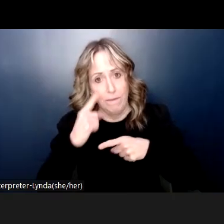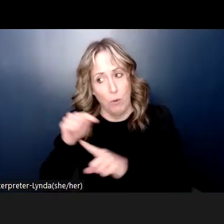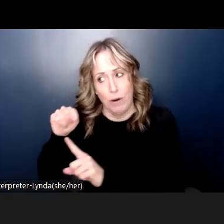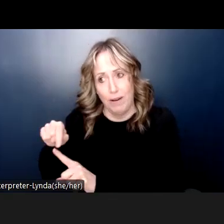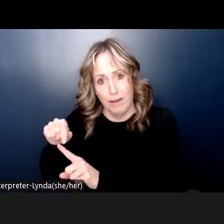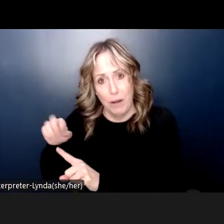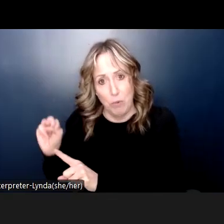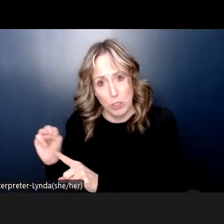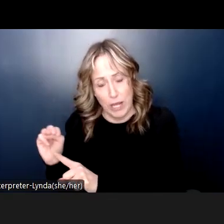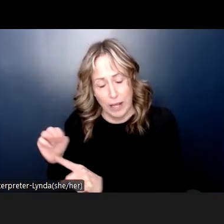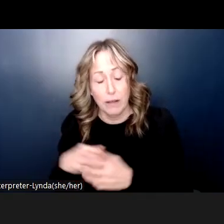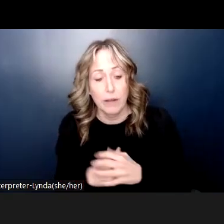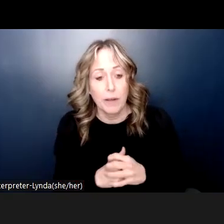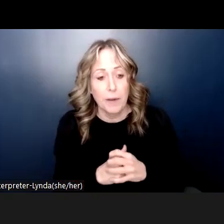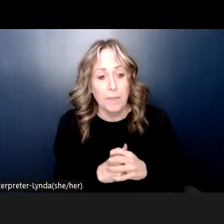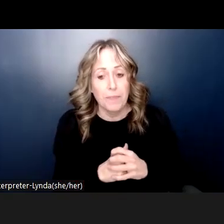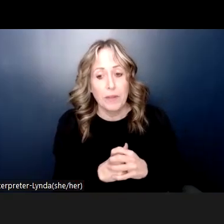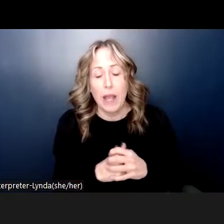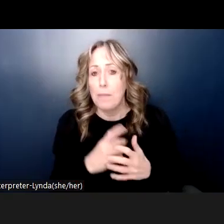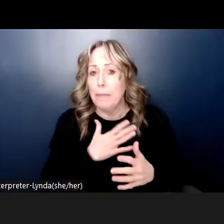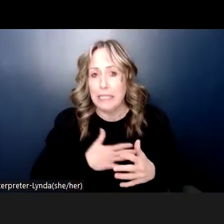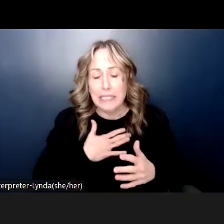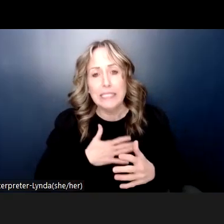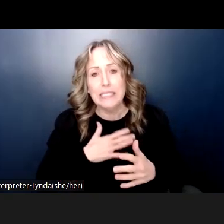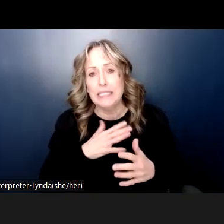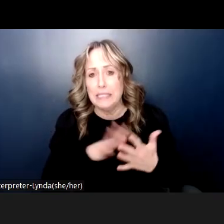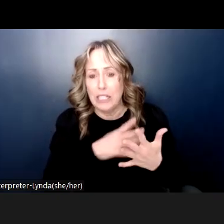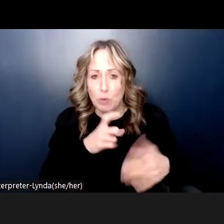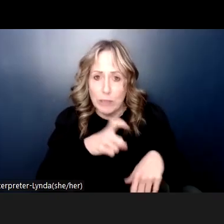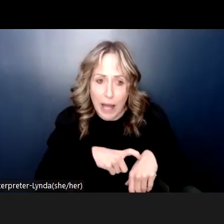Also, please set aside time to answer questions from your agency users.